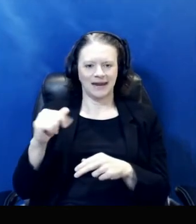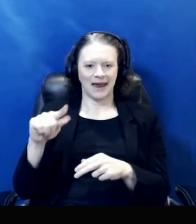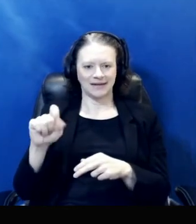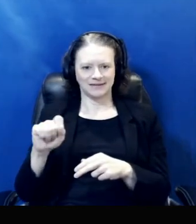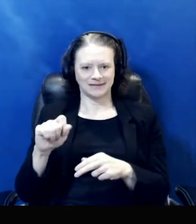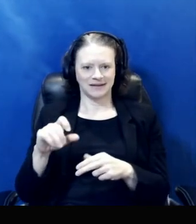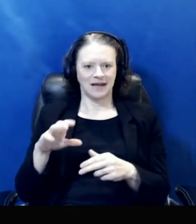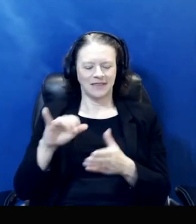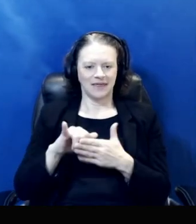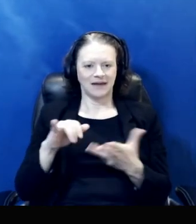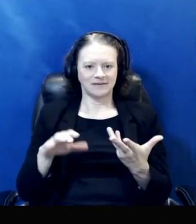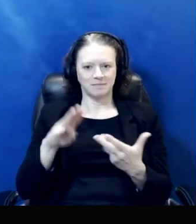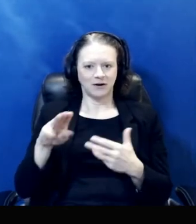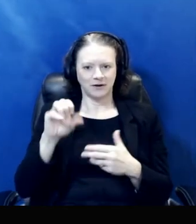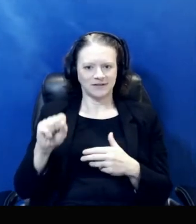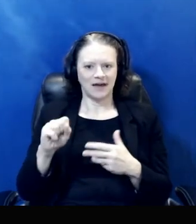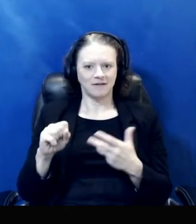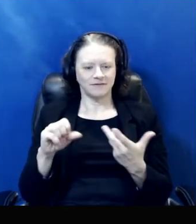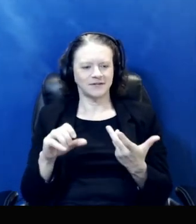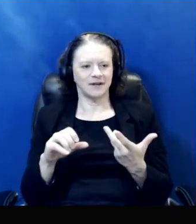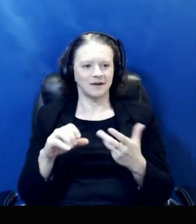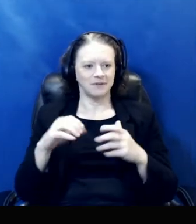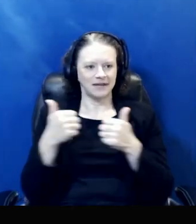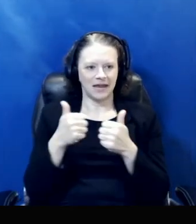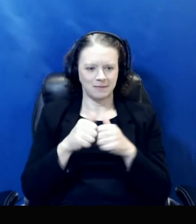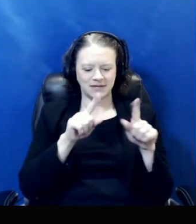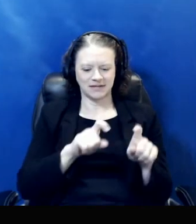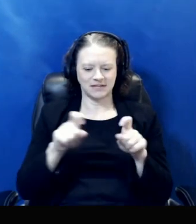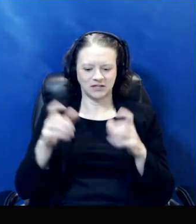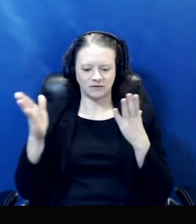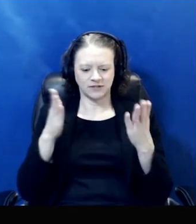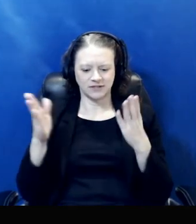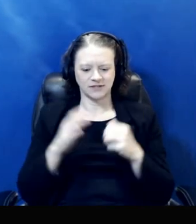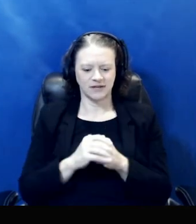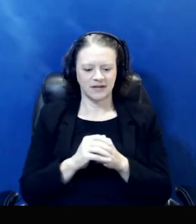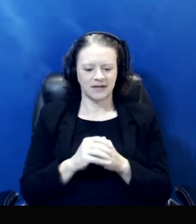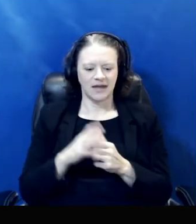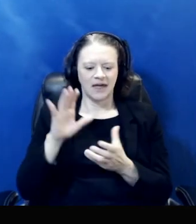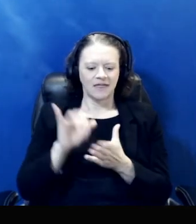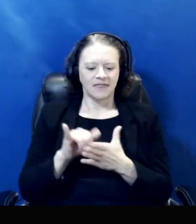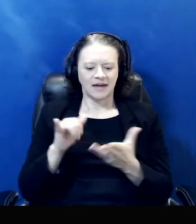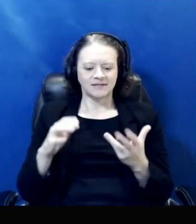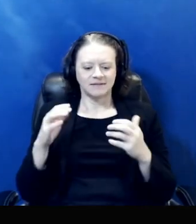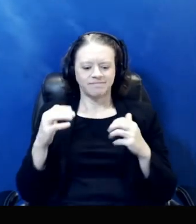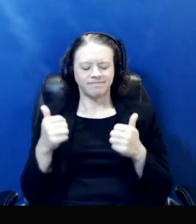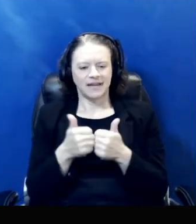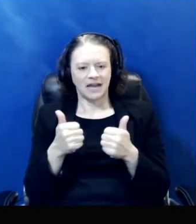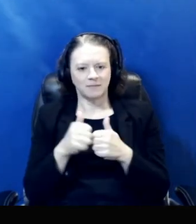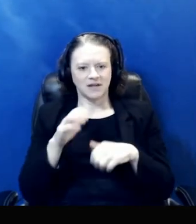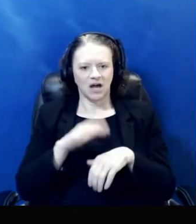service for developers and publishers of games on Xbox and PC. We're very excited, because this is both for pre-